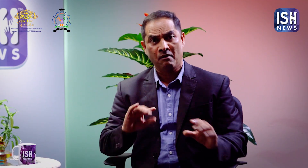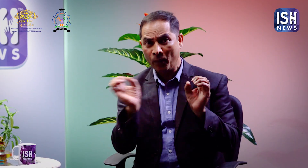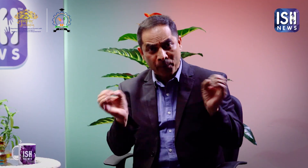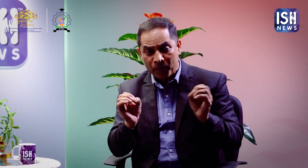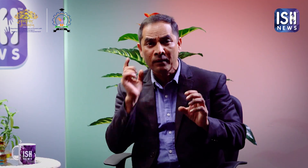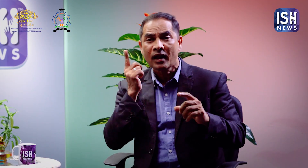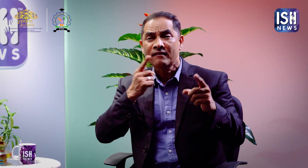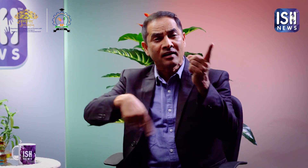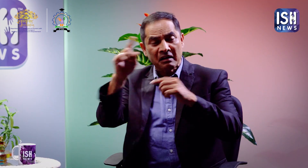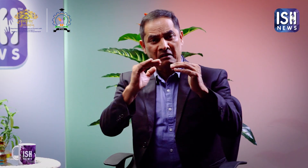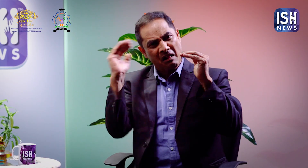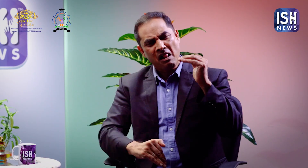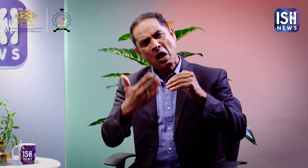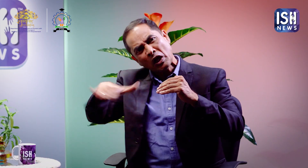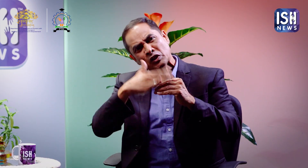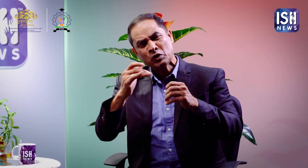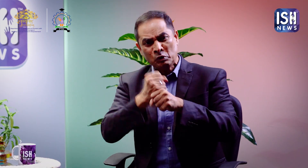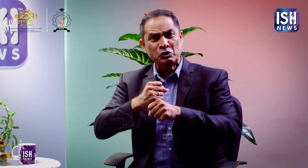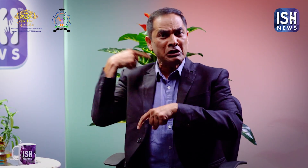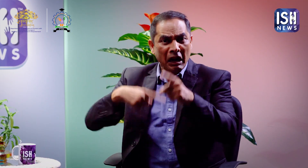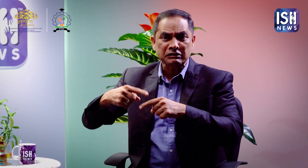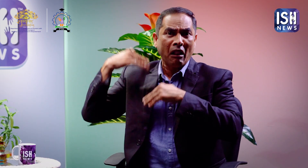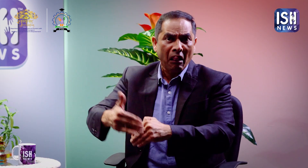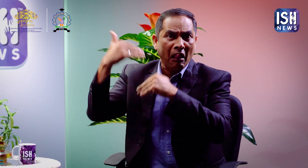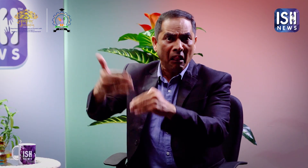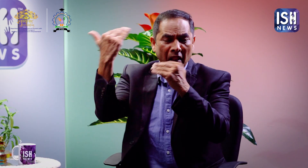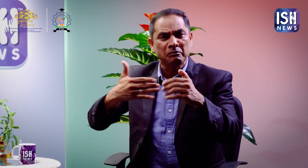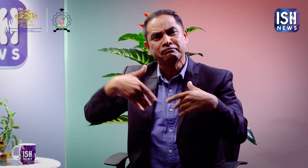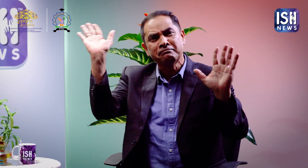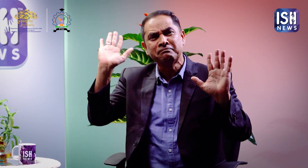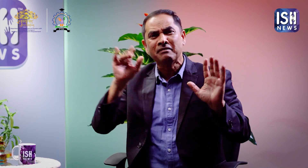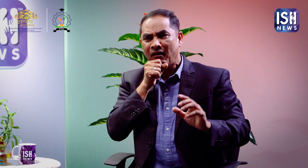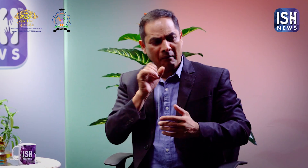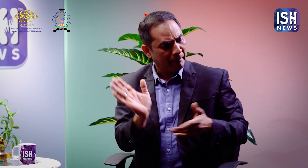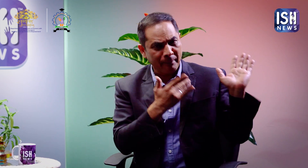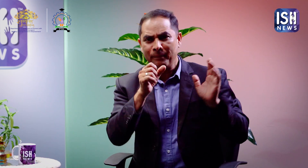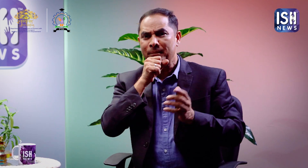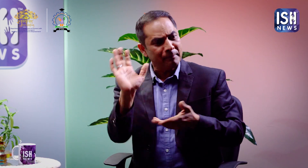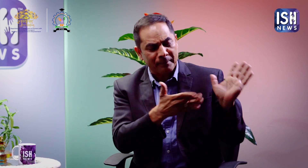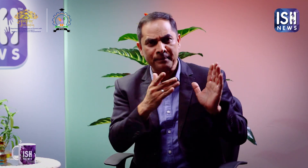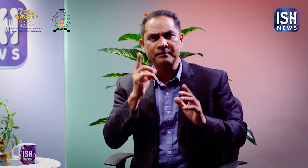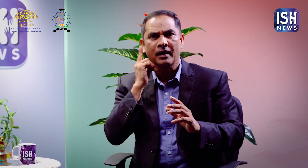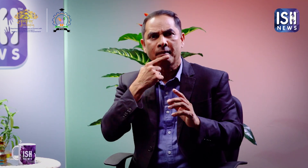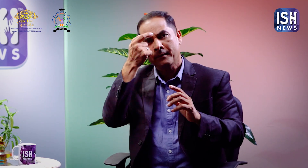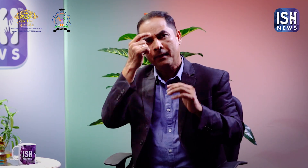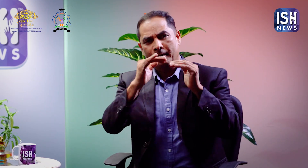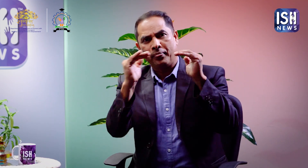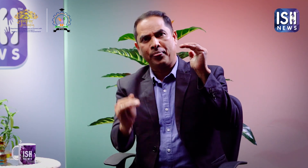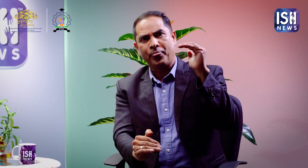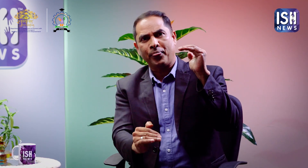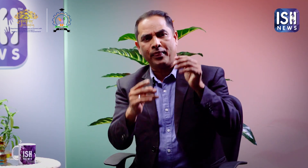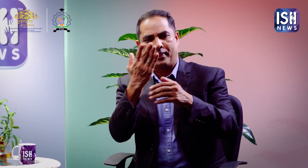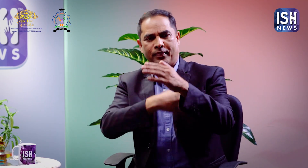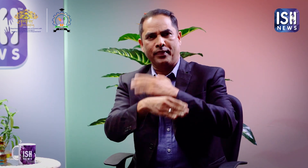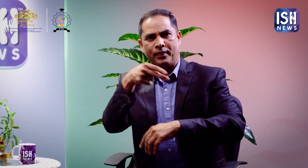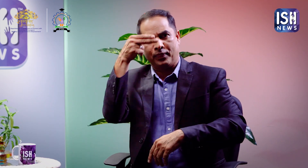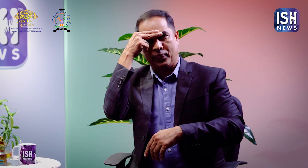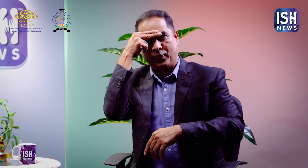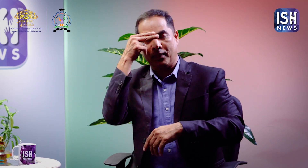Without these efforts, the Deaf community will remain marginalized for generations and be labeled as 'disabled,' with their potential unrealized.